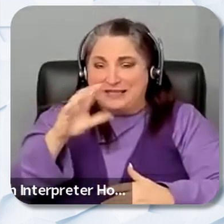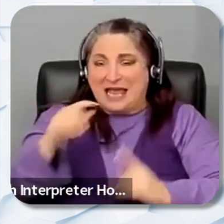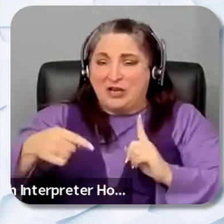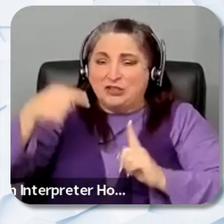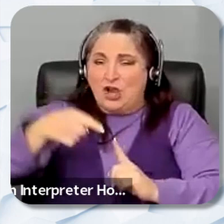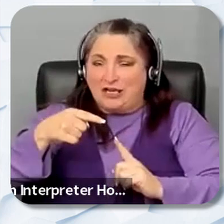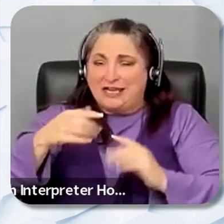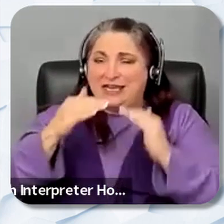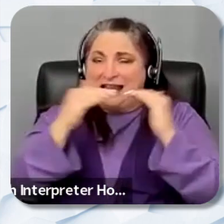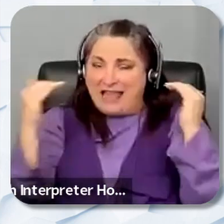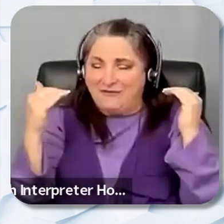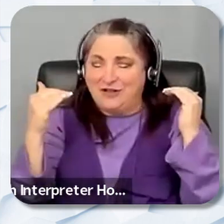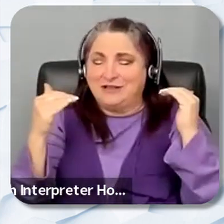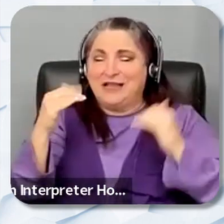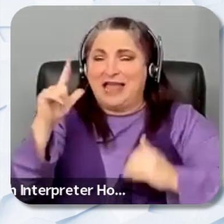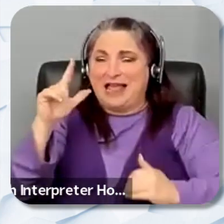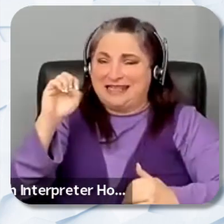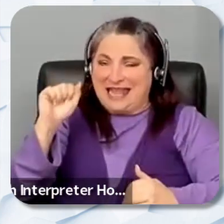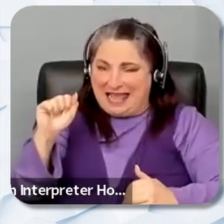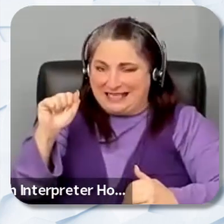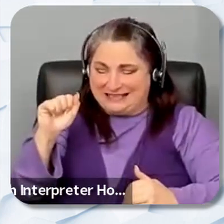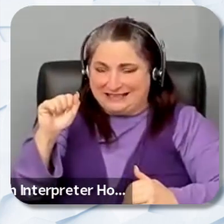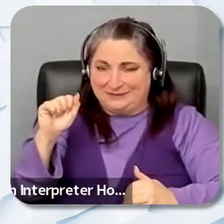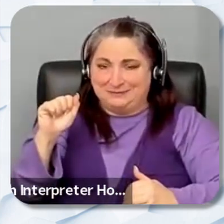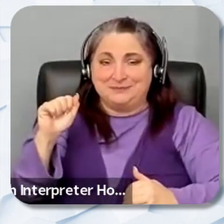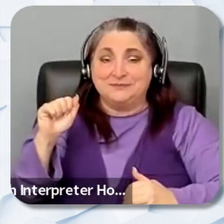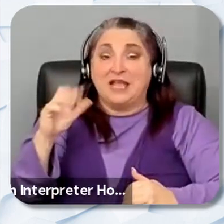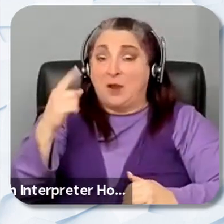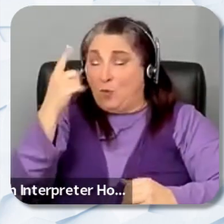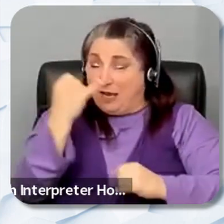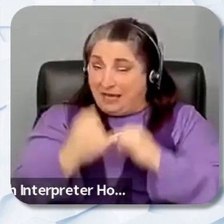join us for the CIM team development training. And one last thing about this slide where